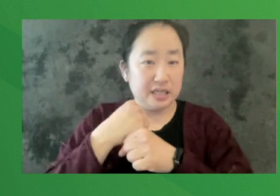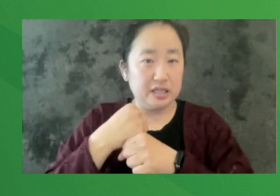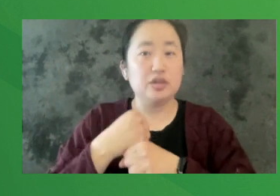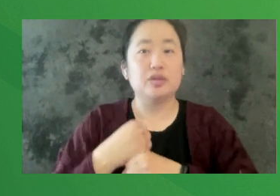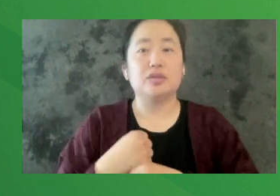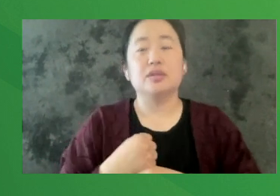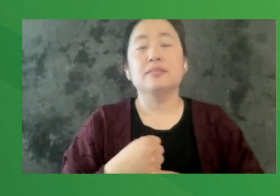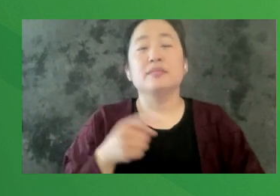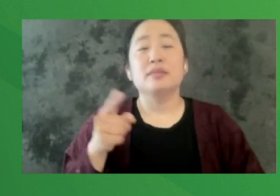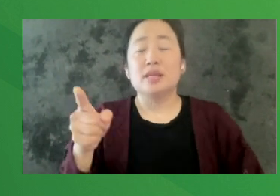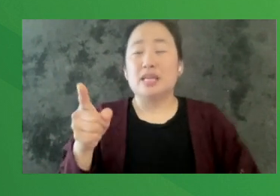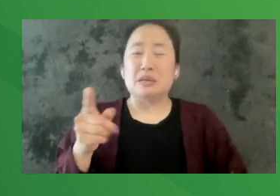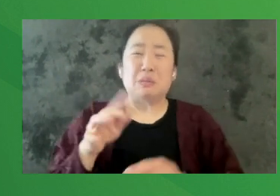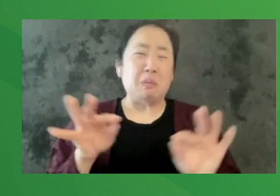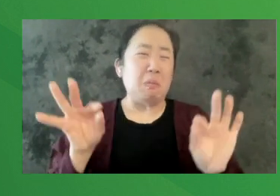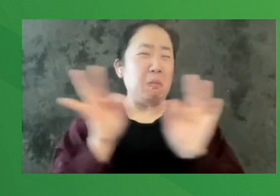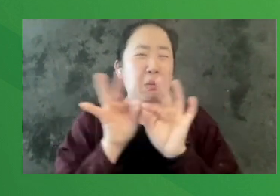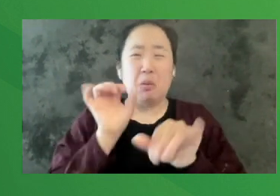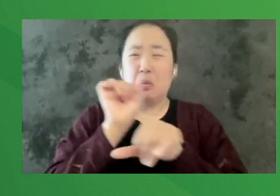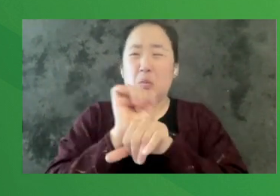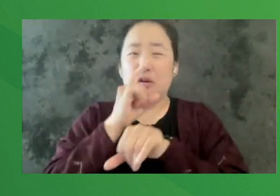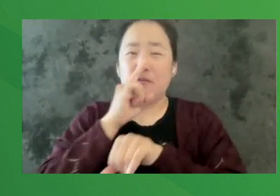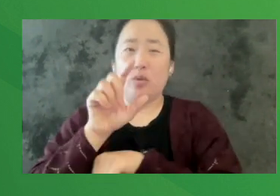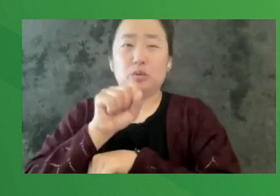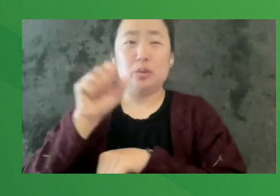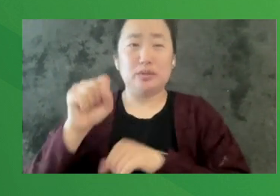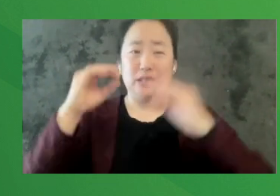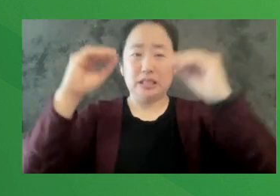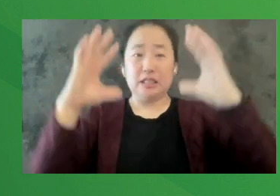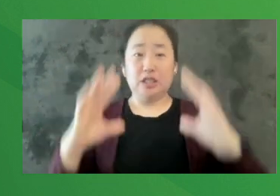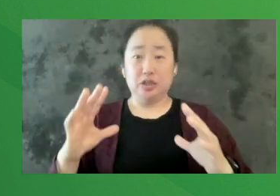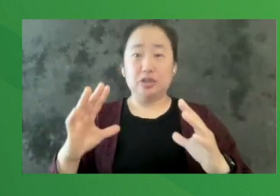to social studies educators that we do have as one of our special interest communities,